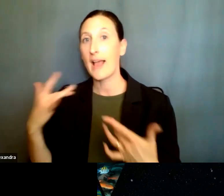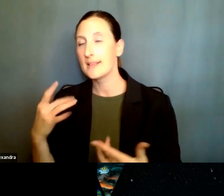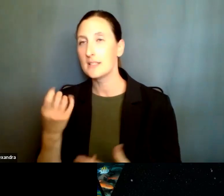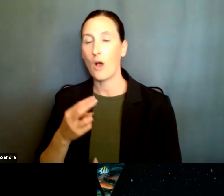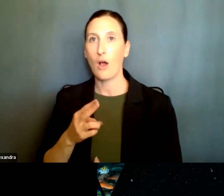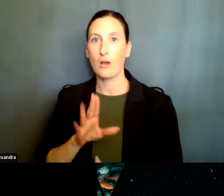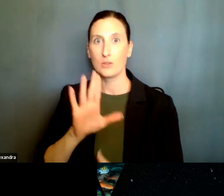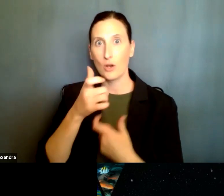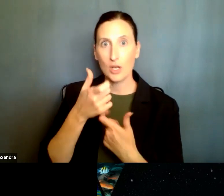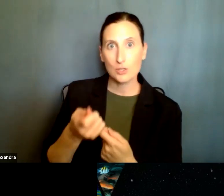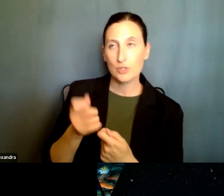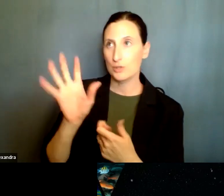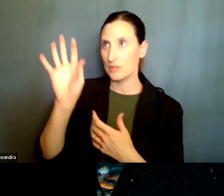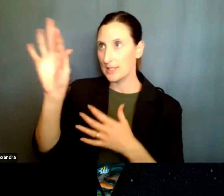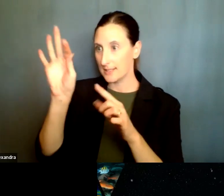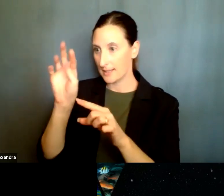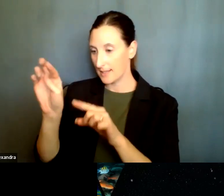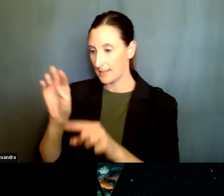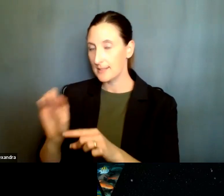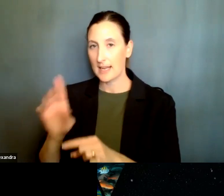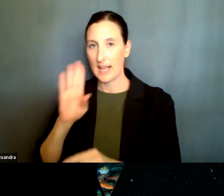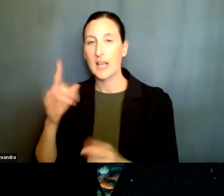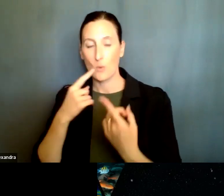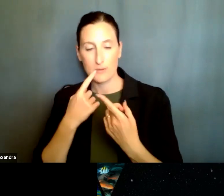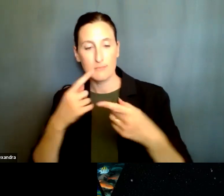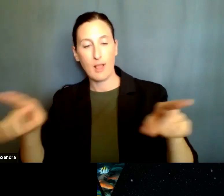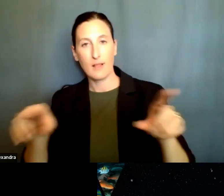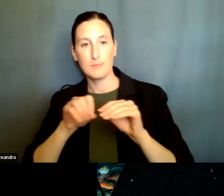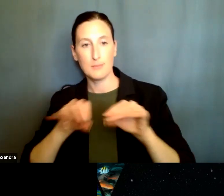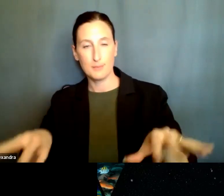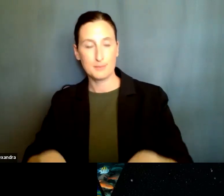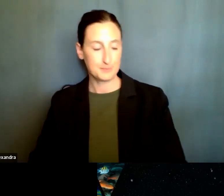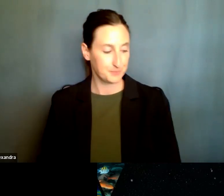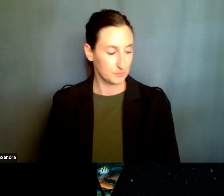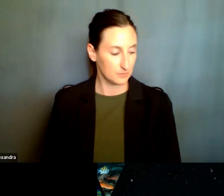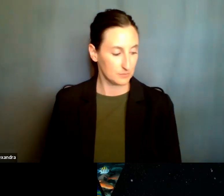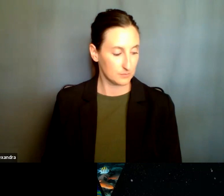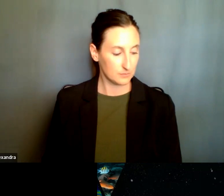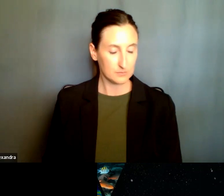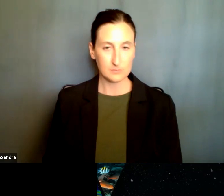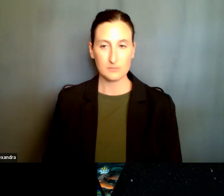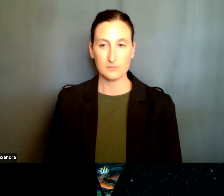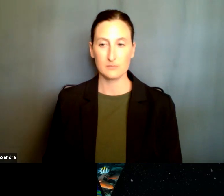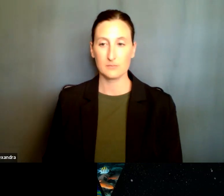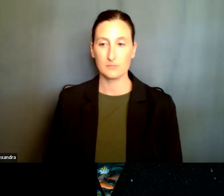Check the boxes for your interests and that's where you'll receive information on it. Matthew Douglass: Wait, in MyNSF? No.